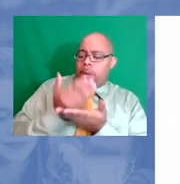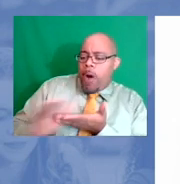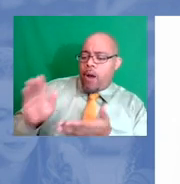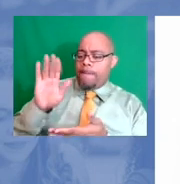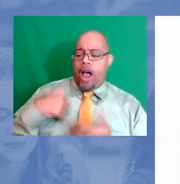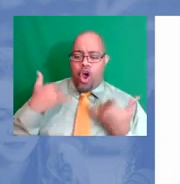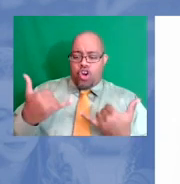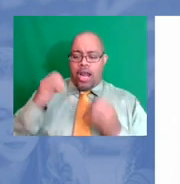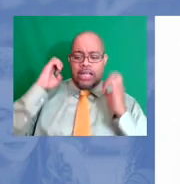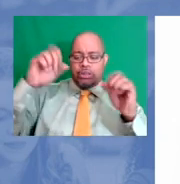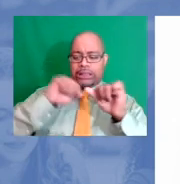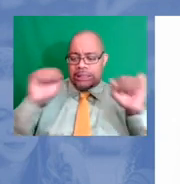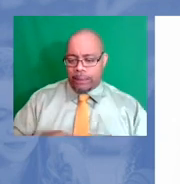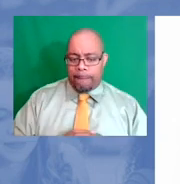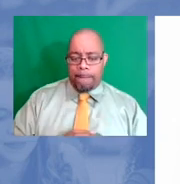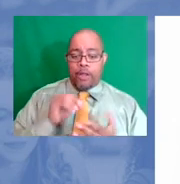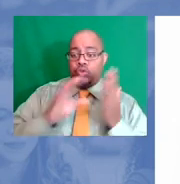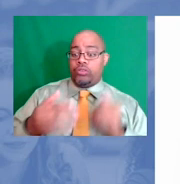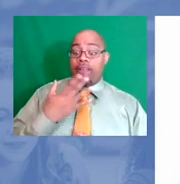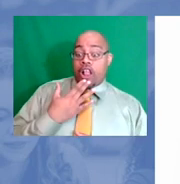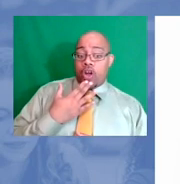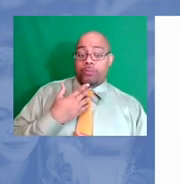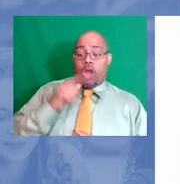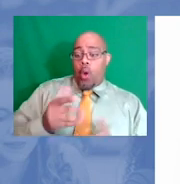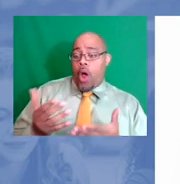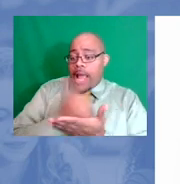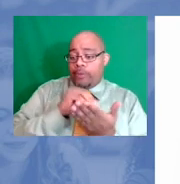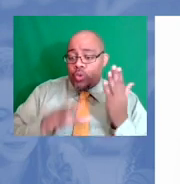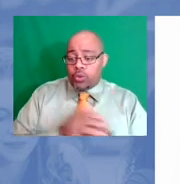STUDENTS OF COLOR, WILL HE INCOME STUDENTS, STUDENTS WITH DISABILITIES, AND MORE.